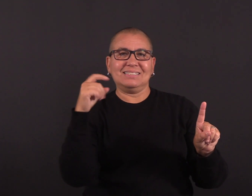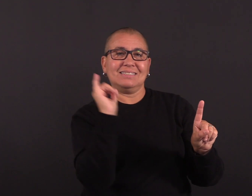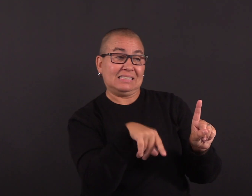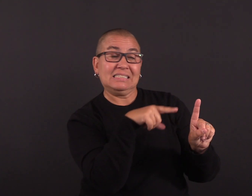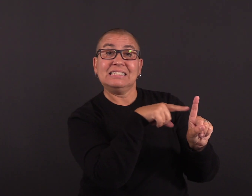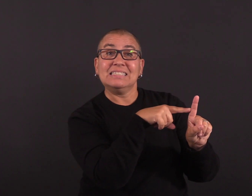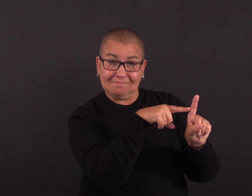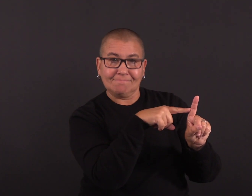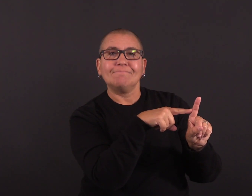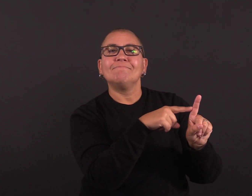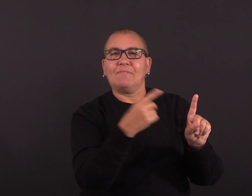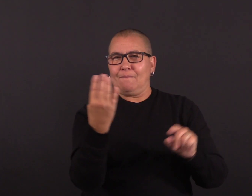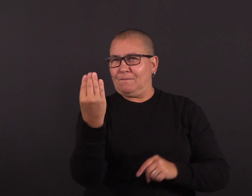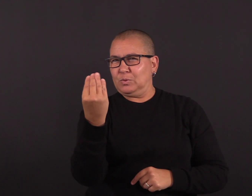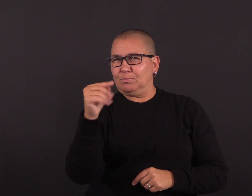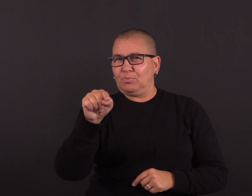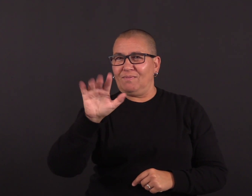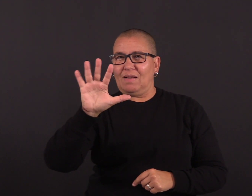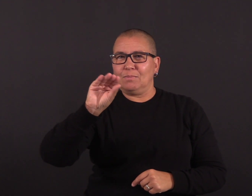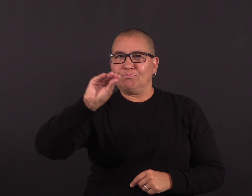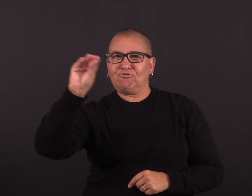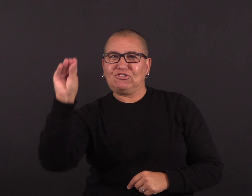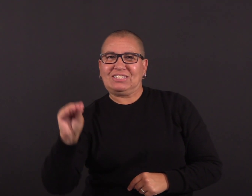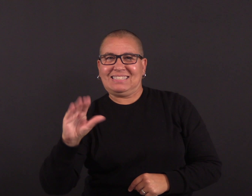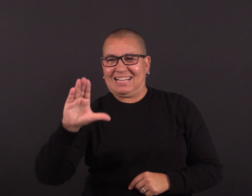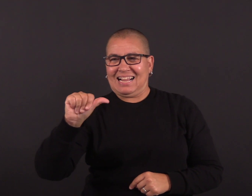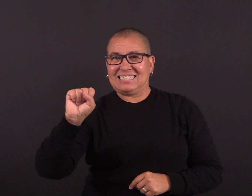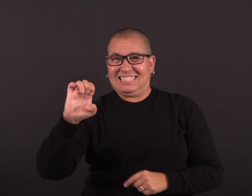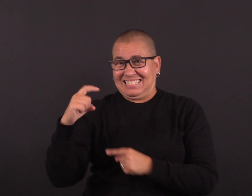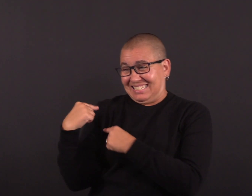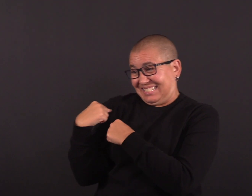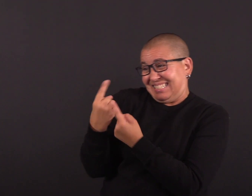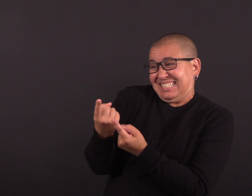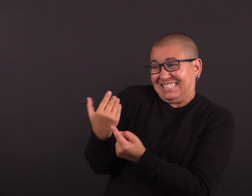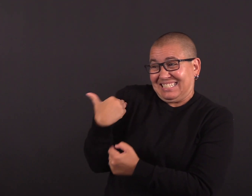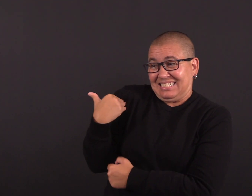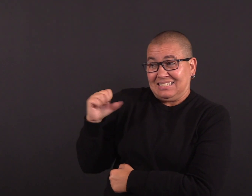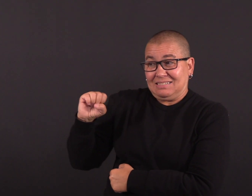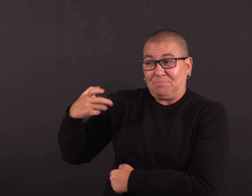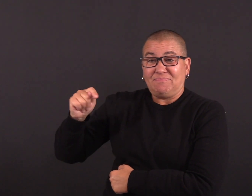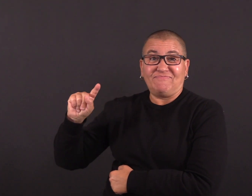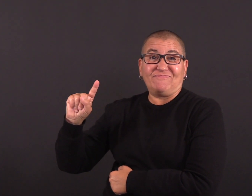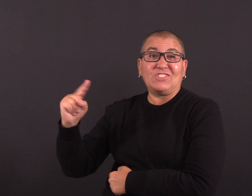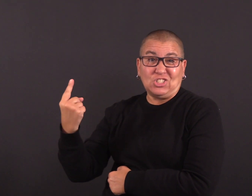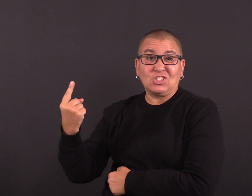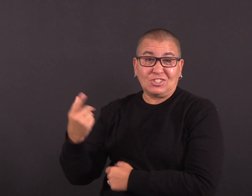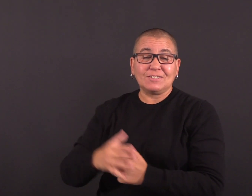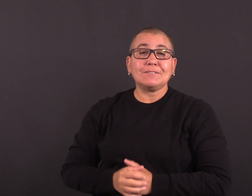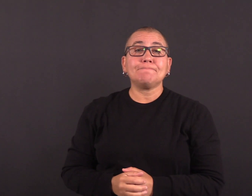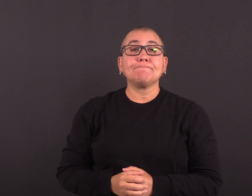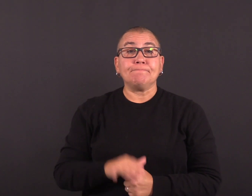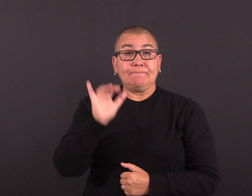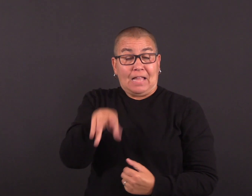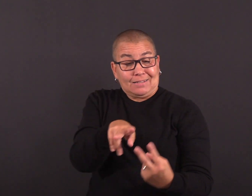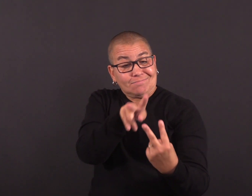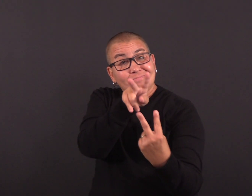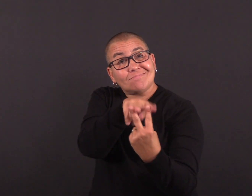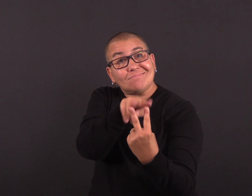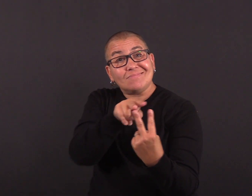seasonal uptick in the virus, with COVID-19 tests and forthcoming vaccines expected to work for the